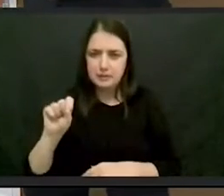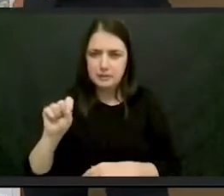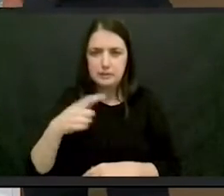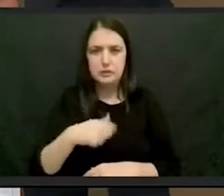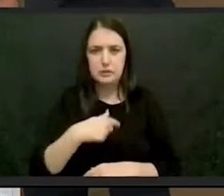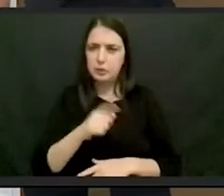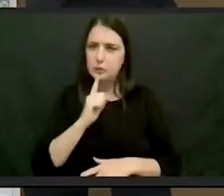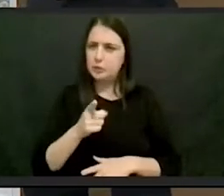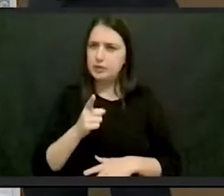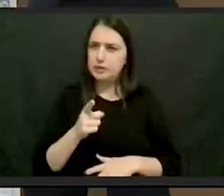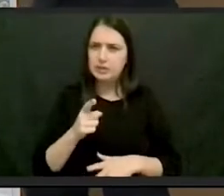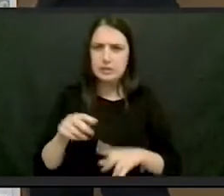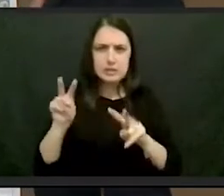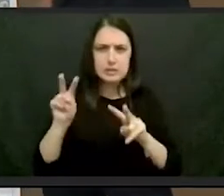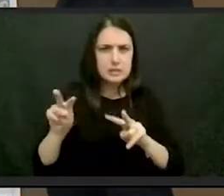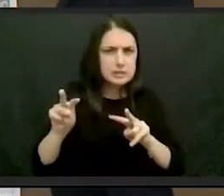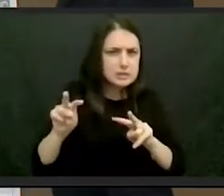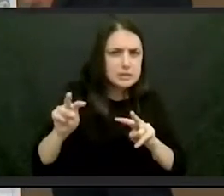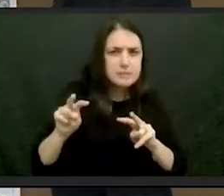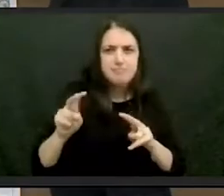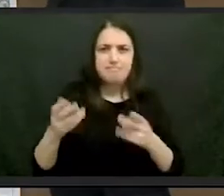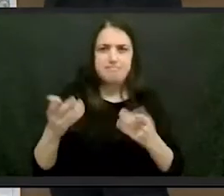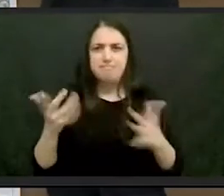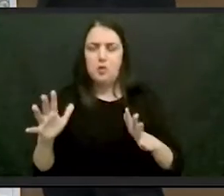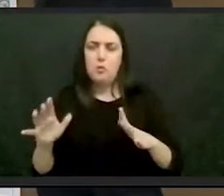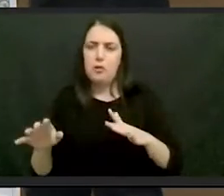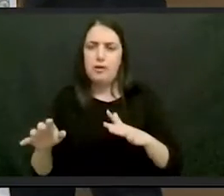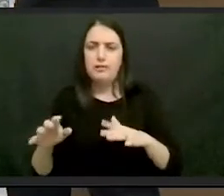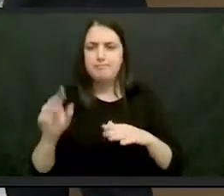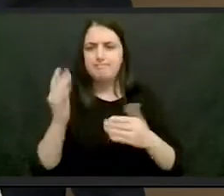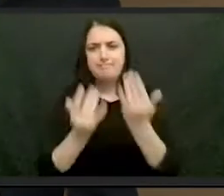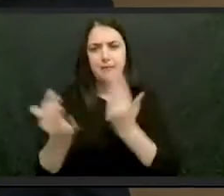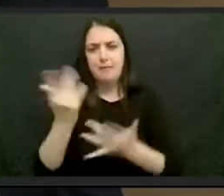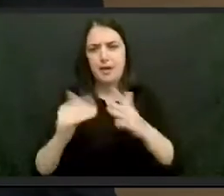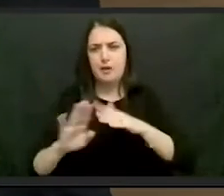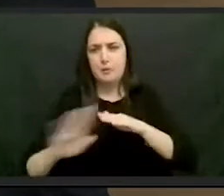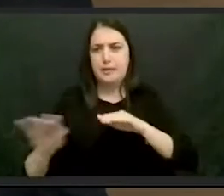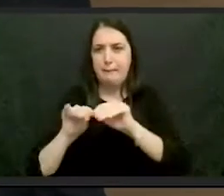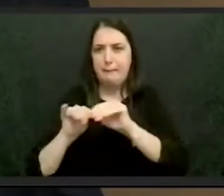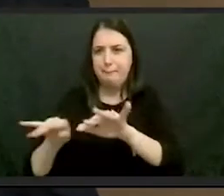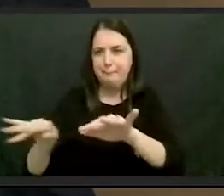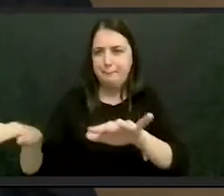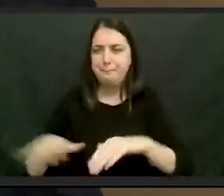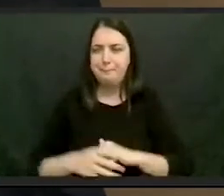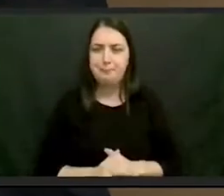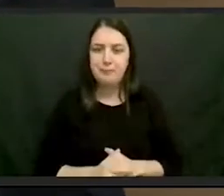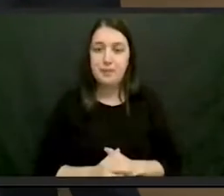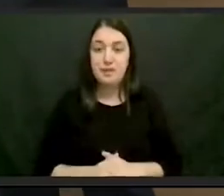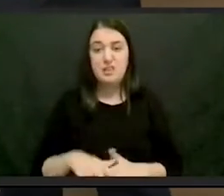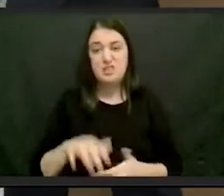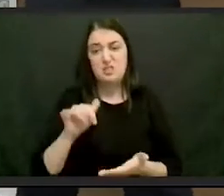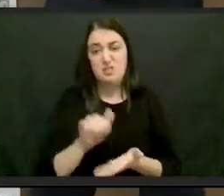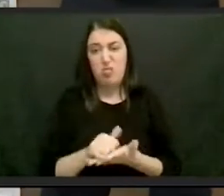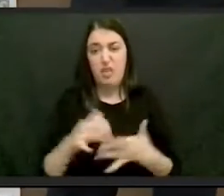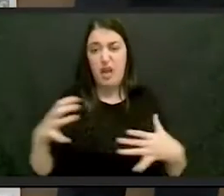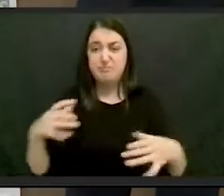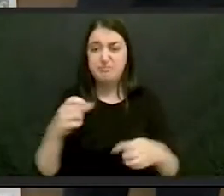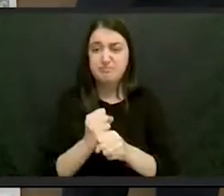don't have anything that escapes our footprint. That's basically what's going on in the whole south end of the fire. Again, our first day on the fire, a lot of intelligence